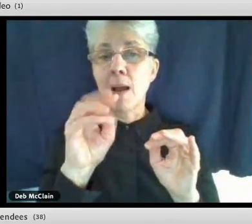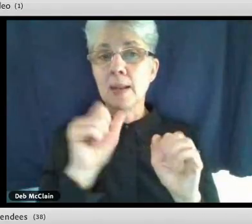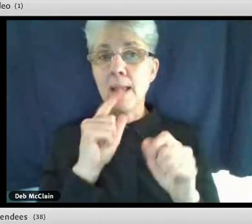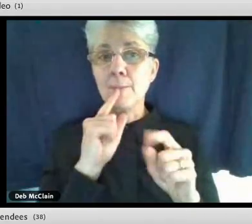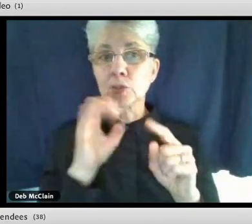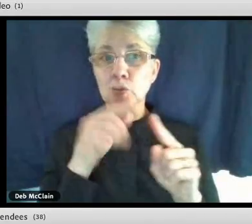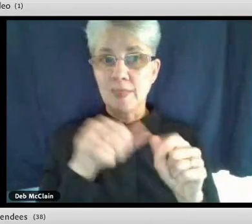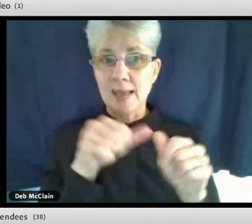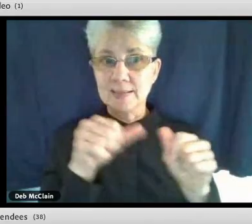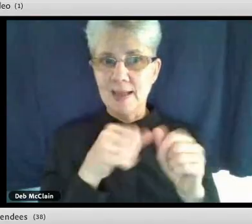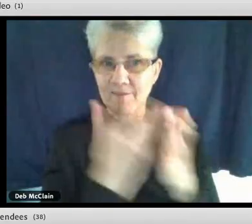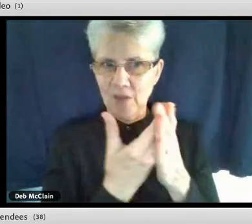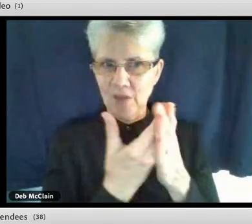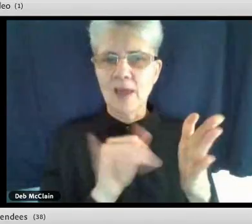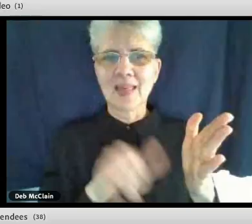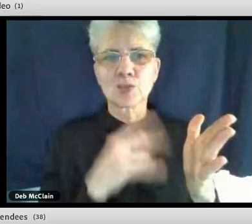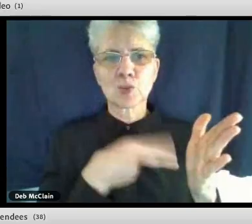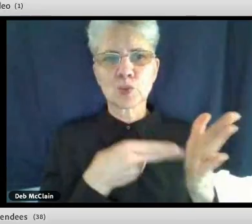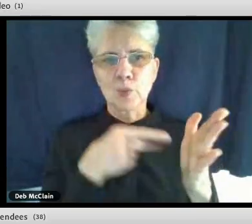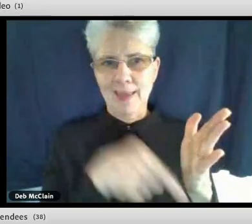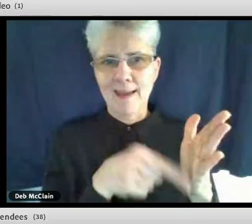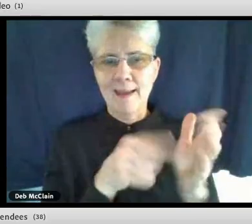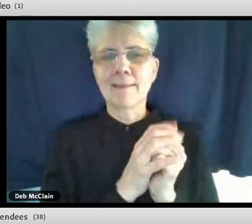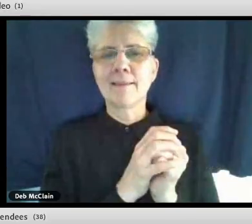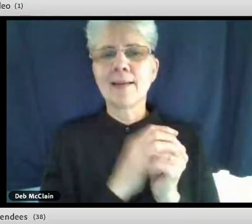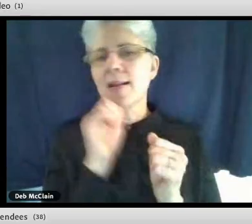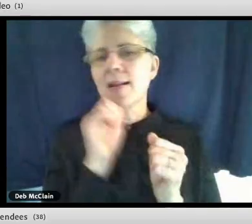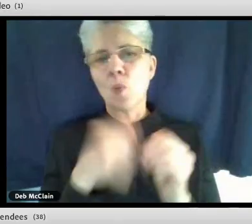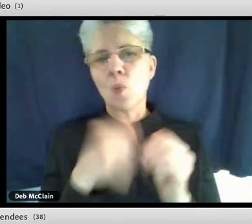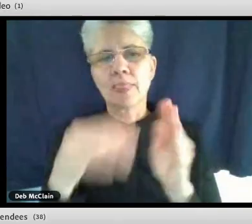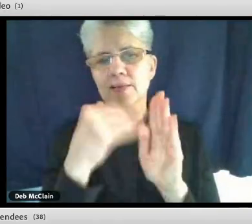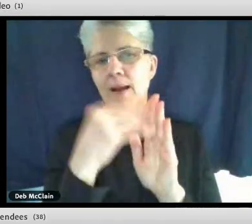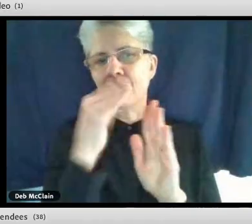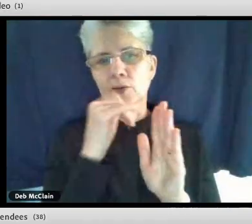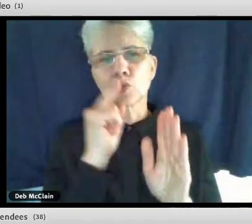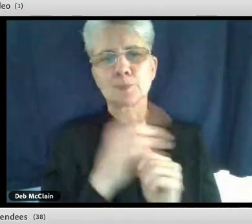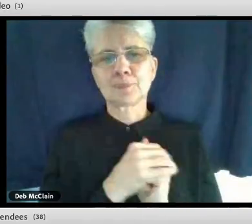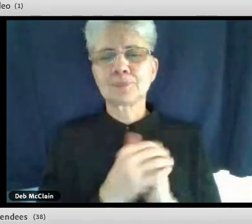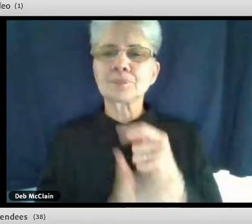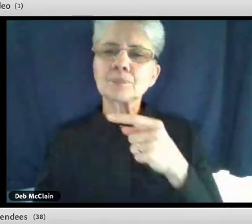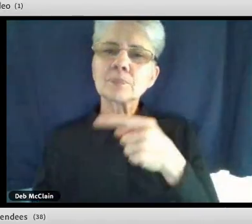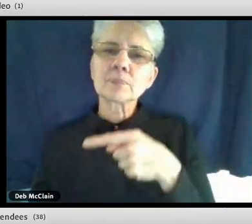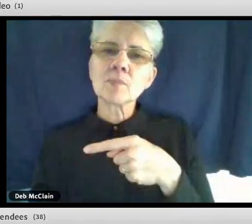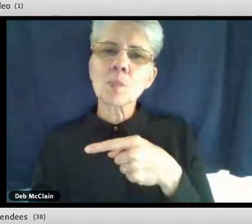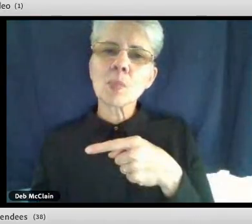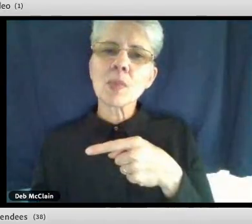of Michelle Obama, and I was able to go to that site and verify that was true, not the one at the top.